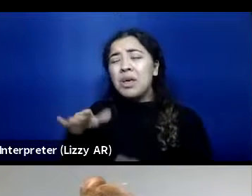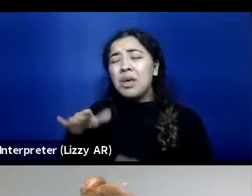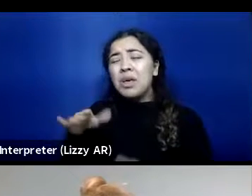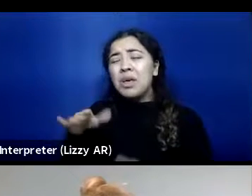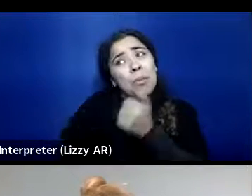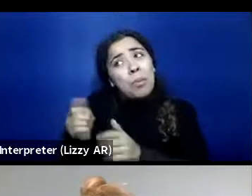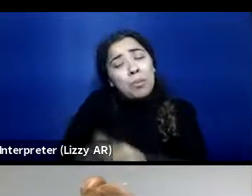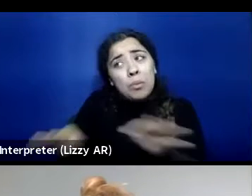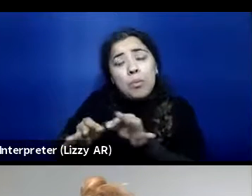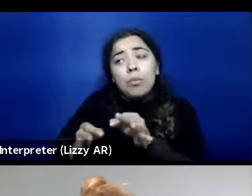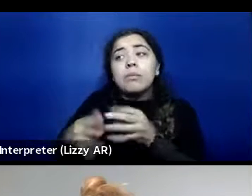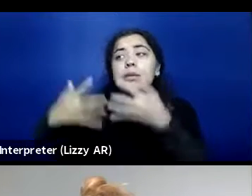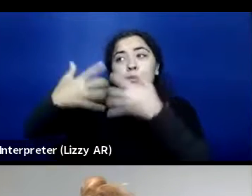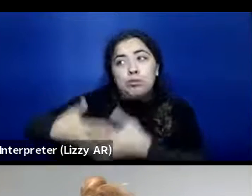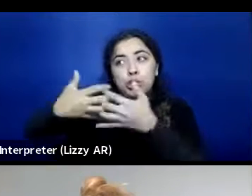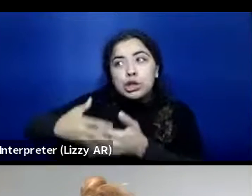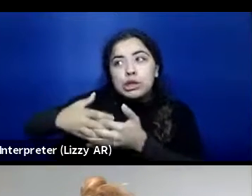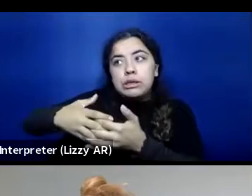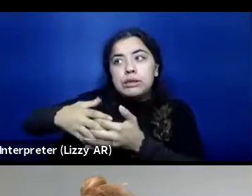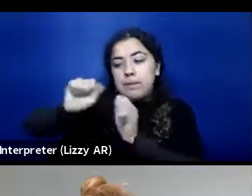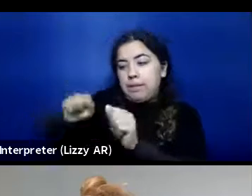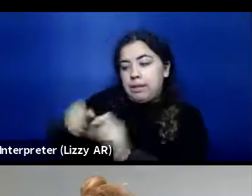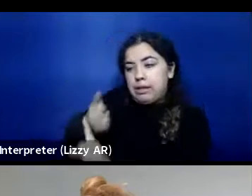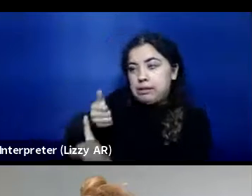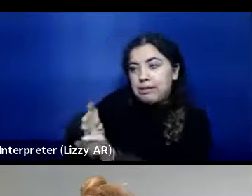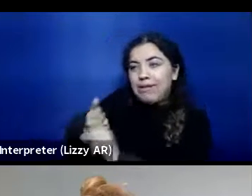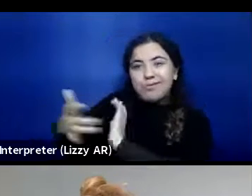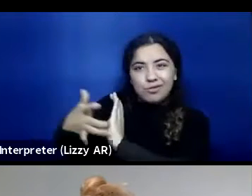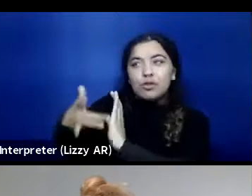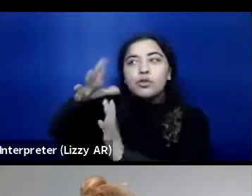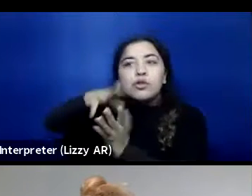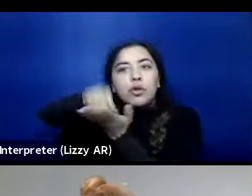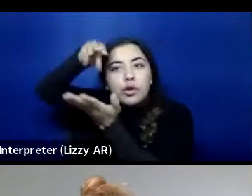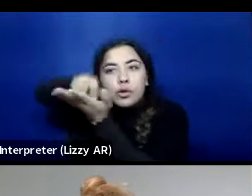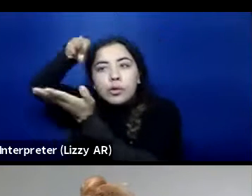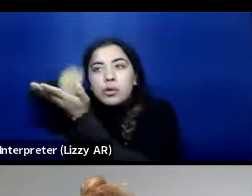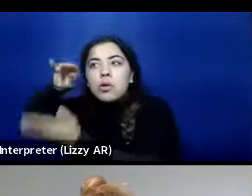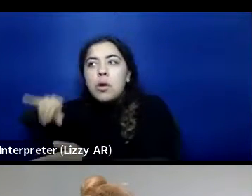The Live Transcribe application that I described earlier, depends very heavily on machine learning